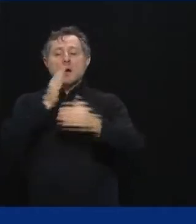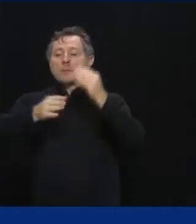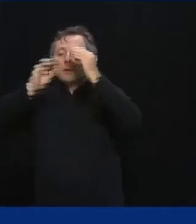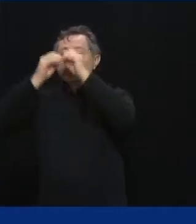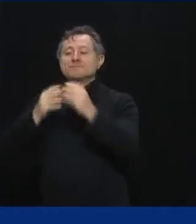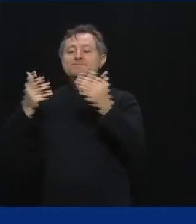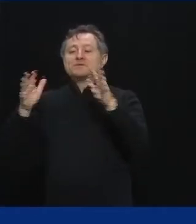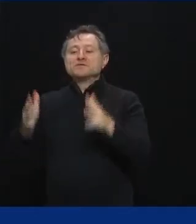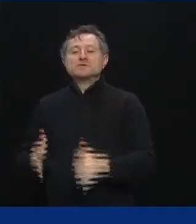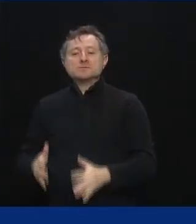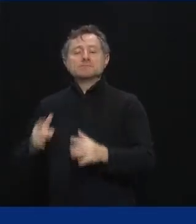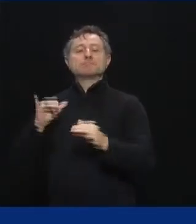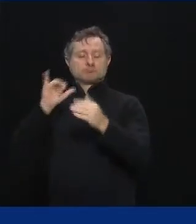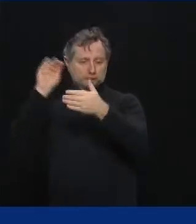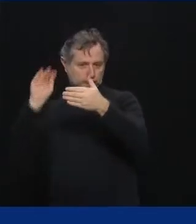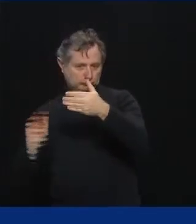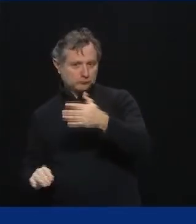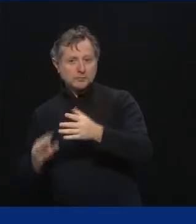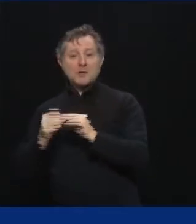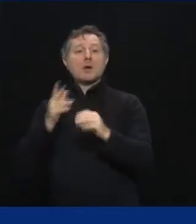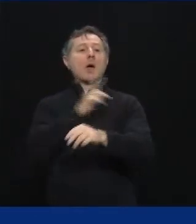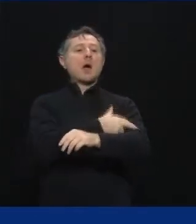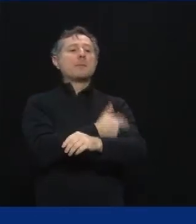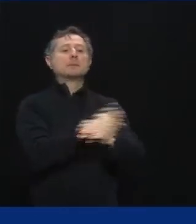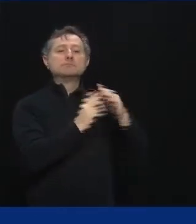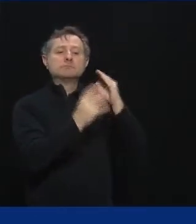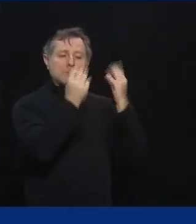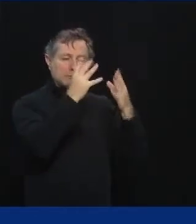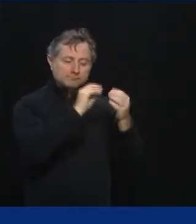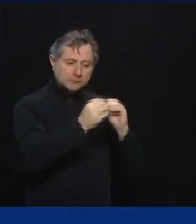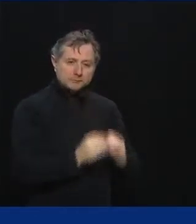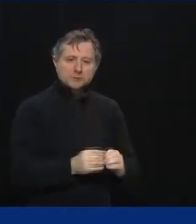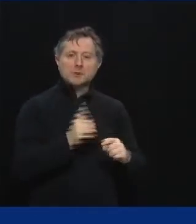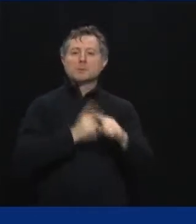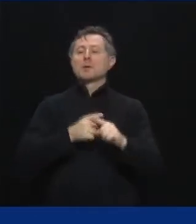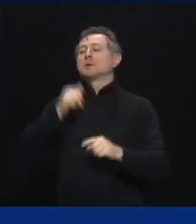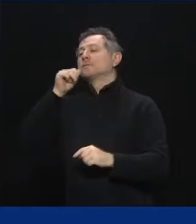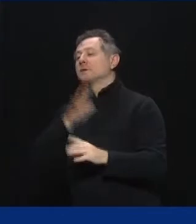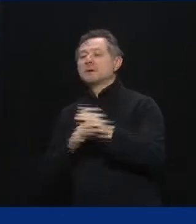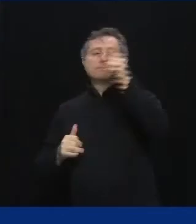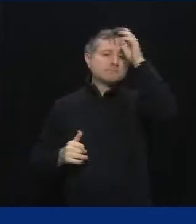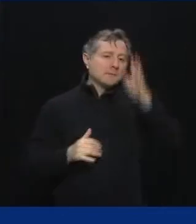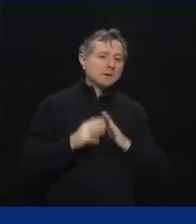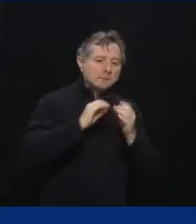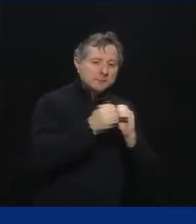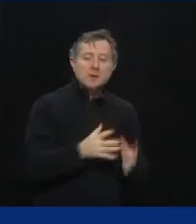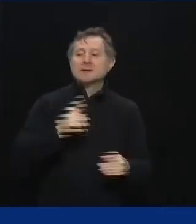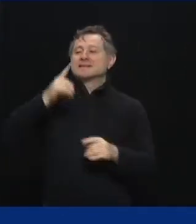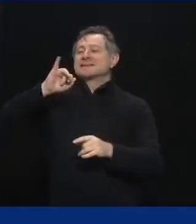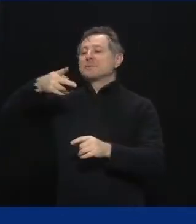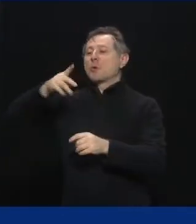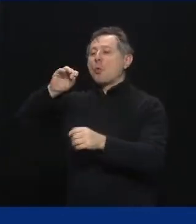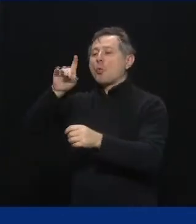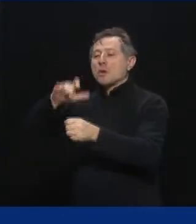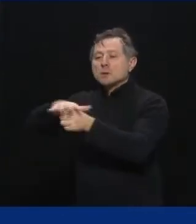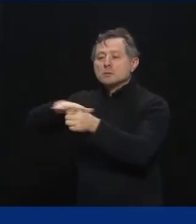OUR -- AT OUR NEW DATA HUB. WE'LL ALSO BE SHARE VACCINE COMPLETION BY COUNTY. HOSPITALIZATION BY GENDER AND